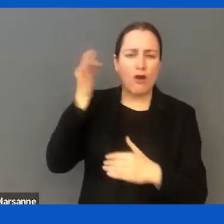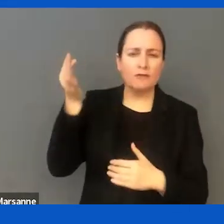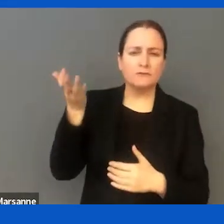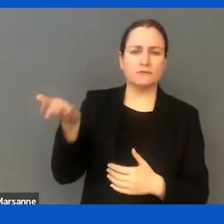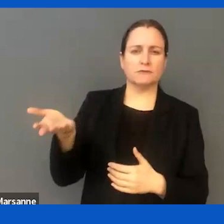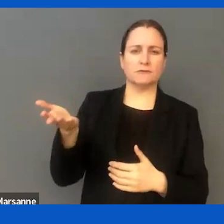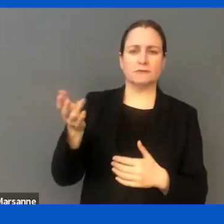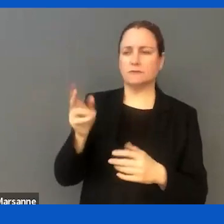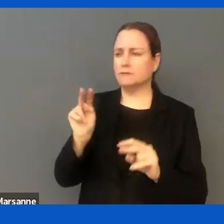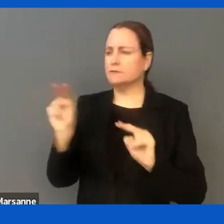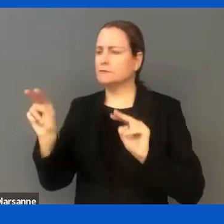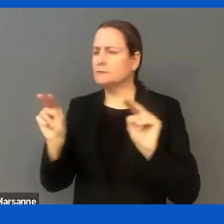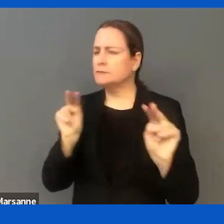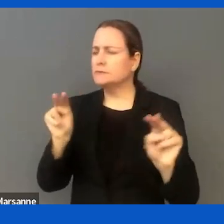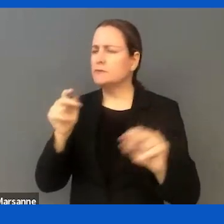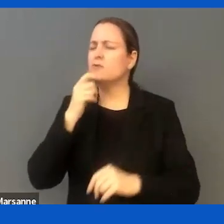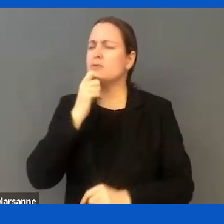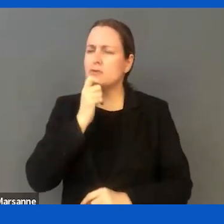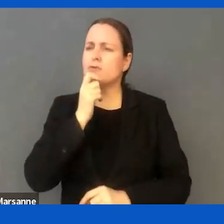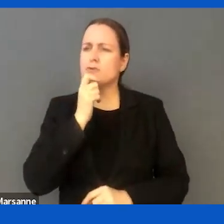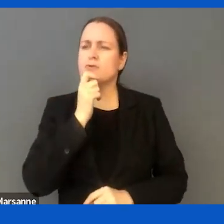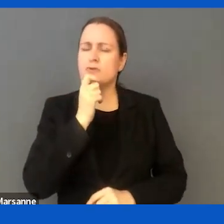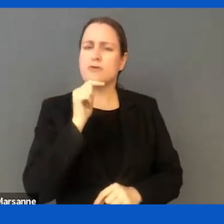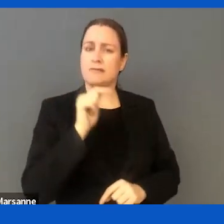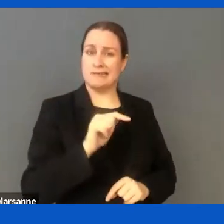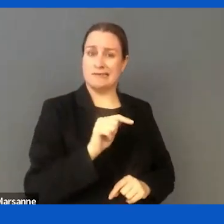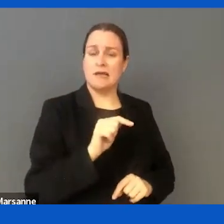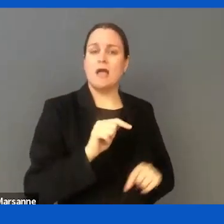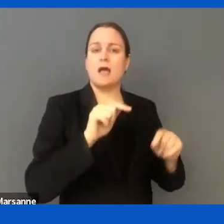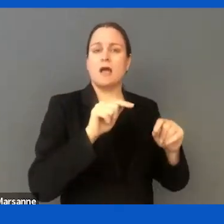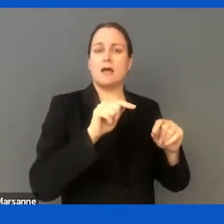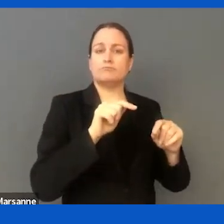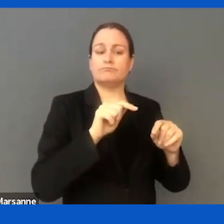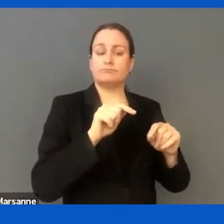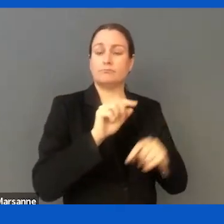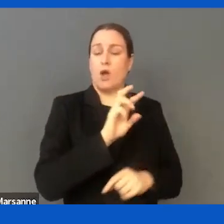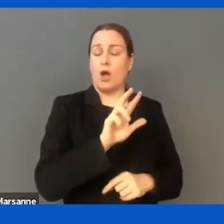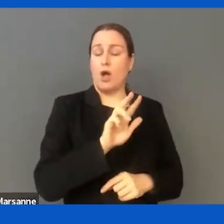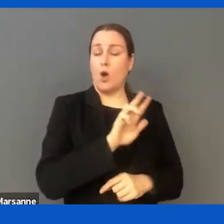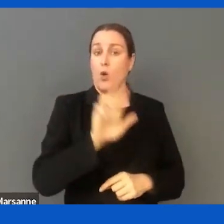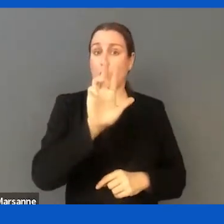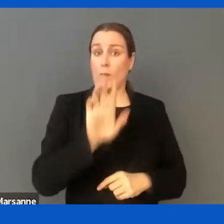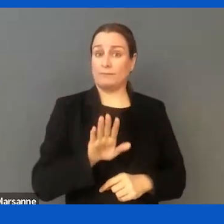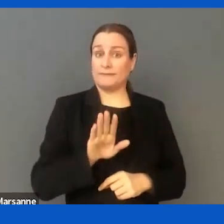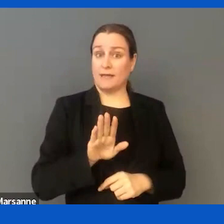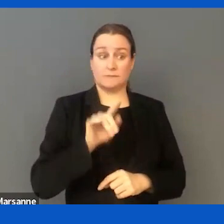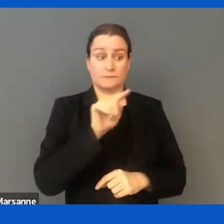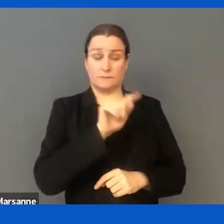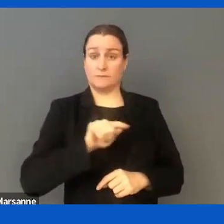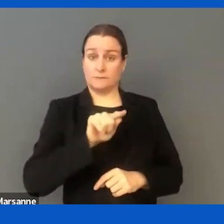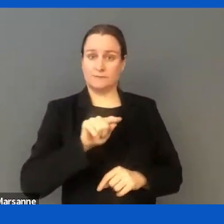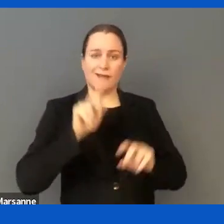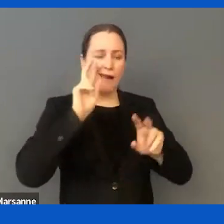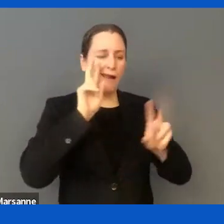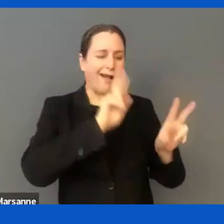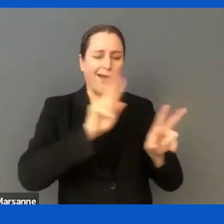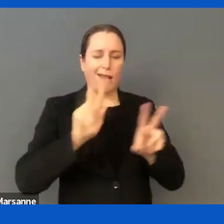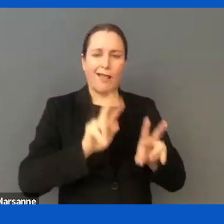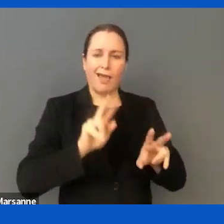the accessibility capabilities of browsers. And so their tool goes far beyond the sort of